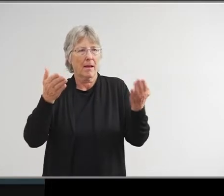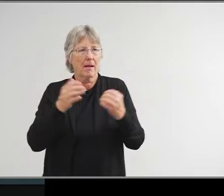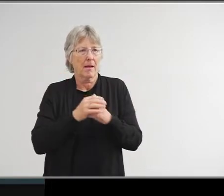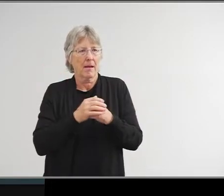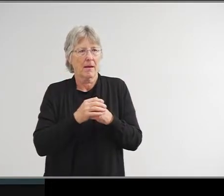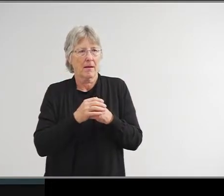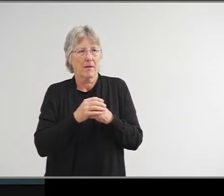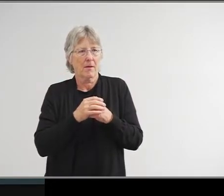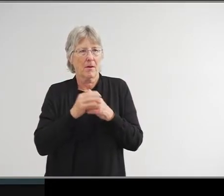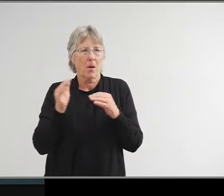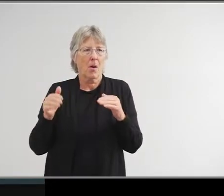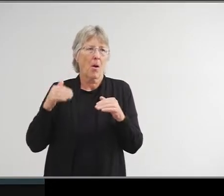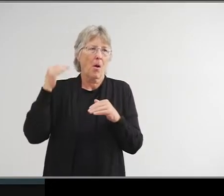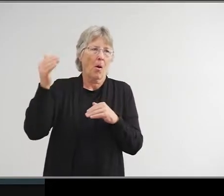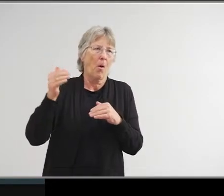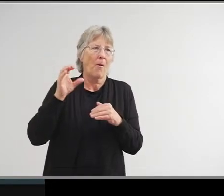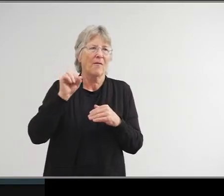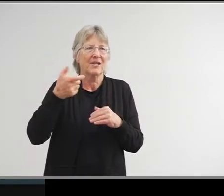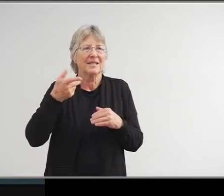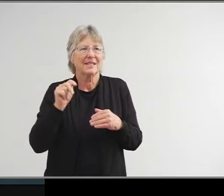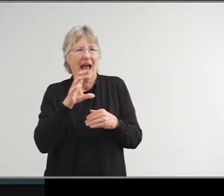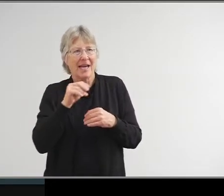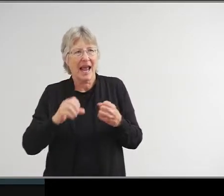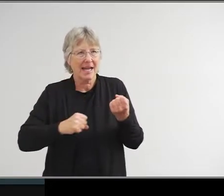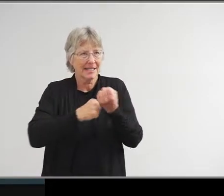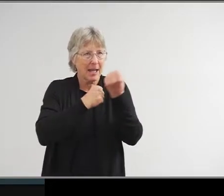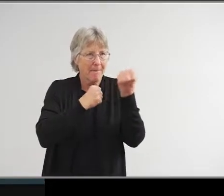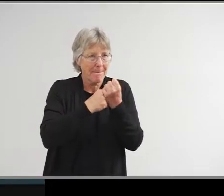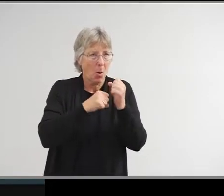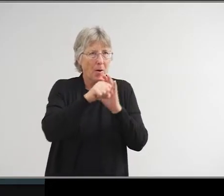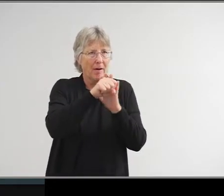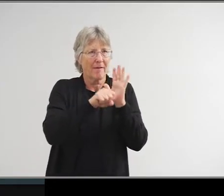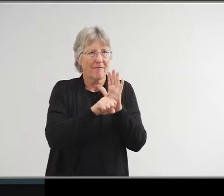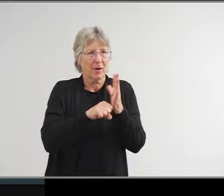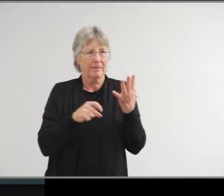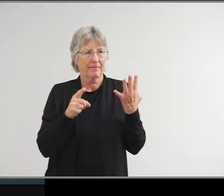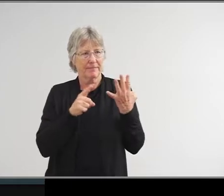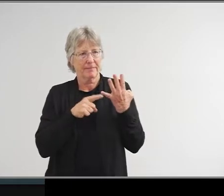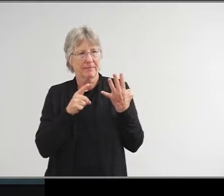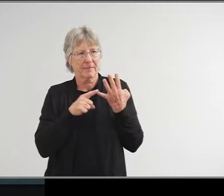and support from the state and lastly transparency and accountability